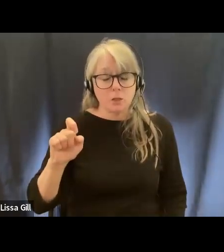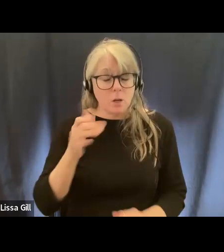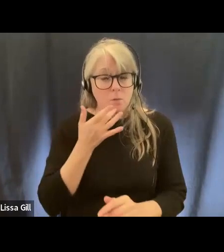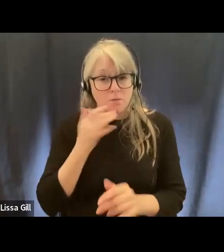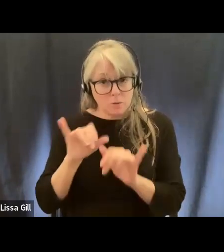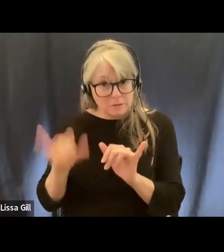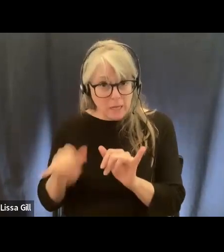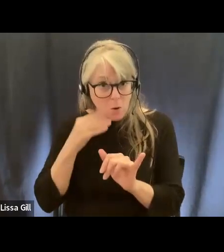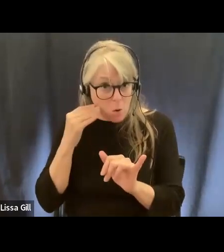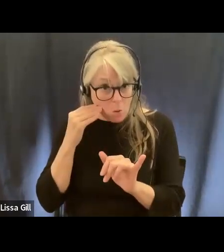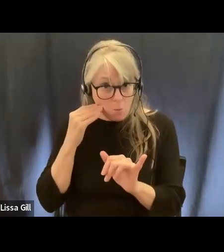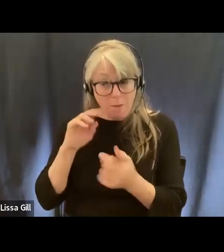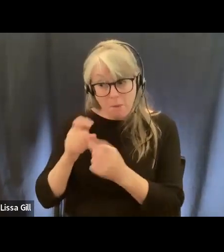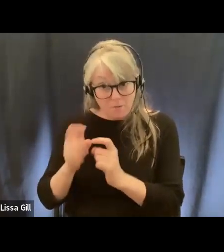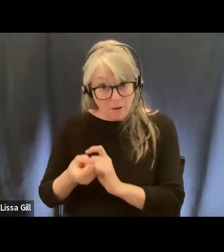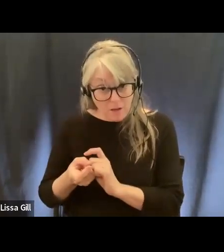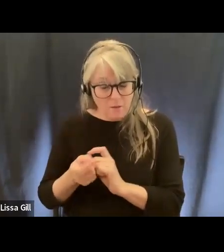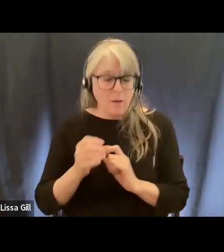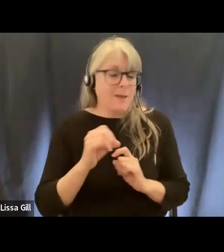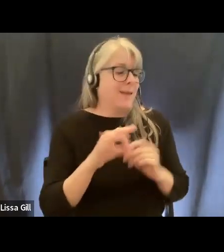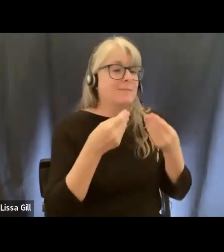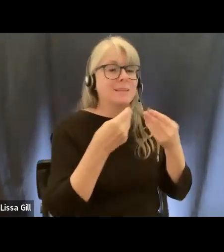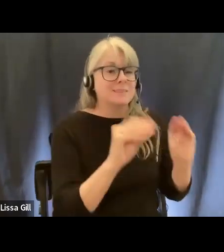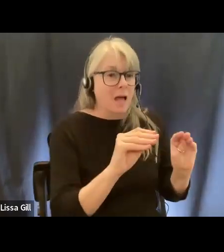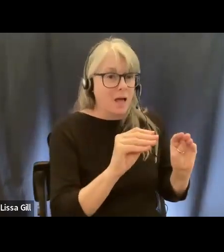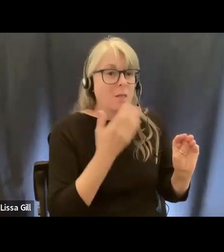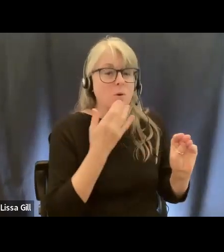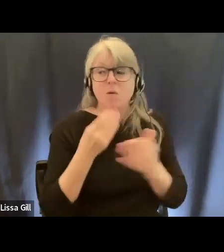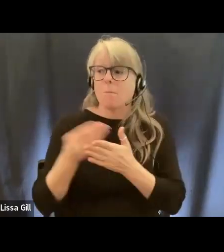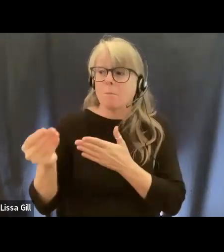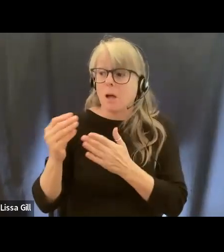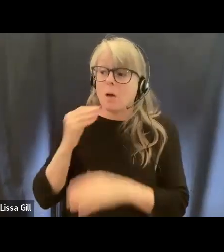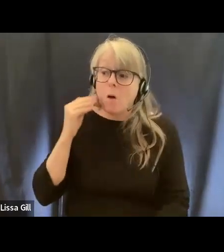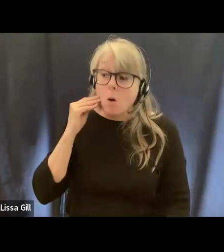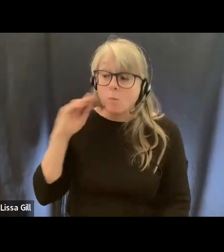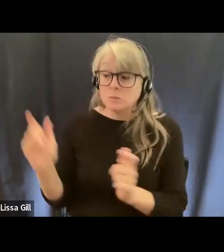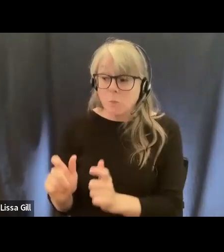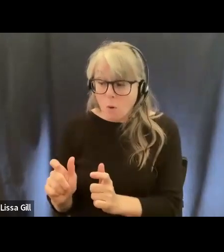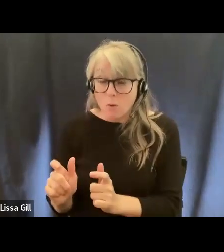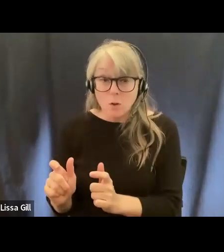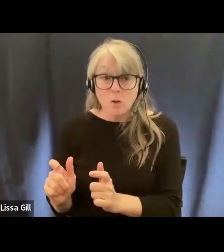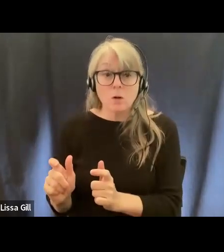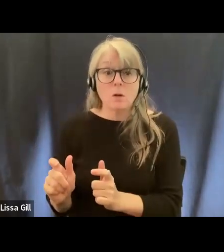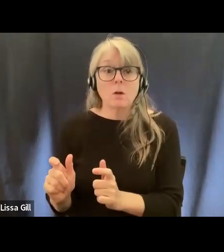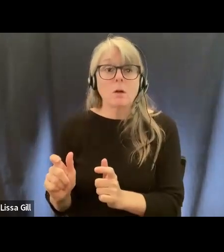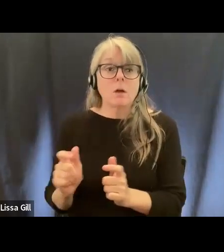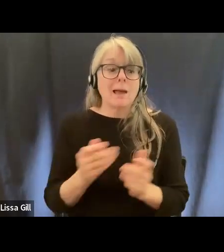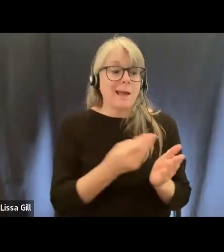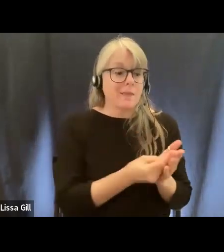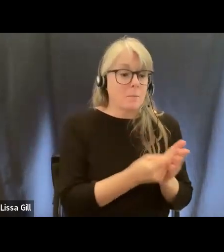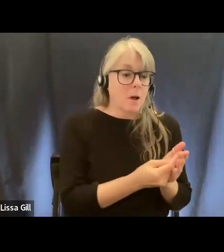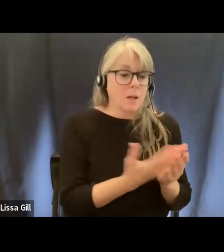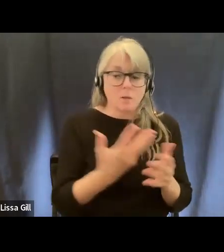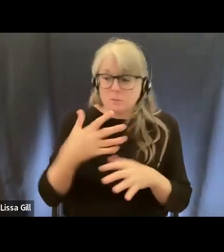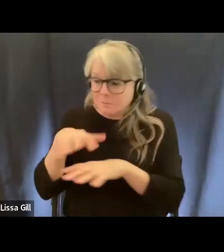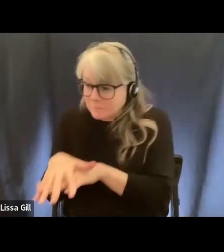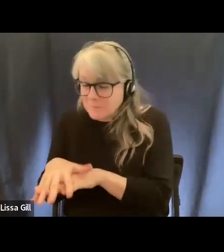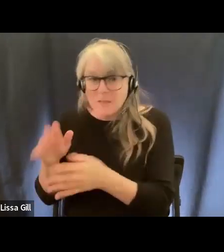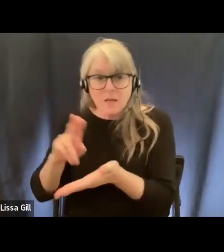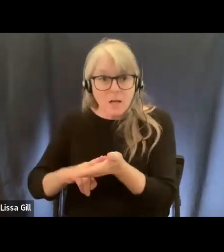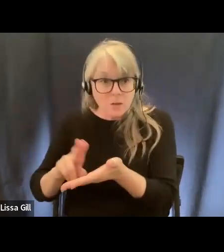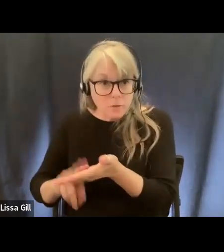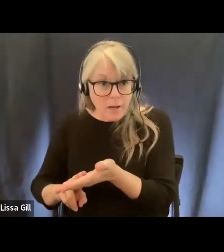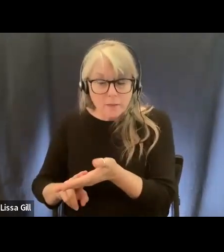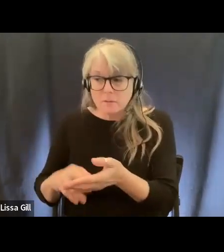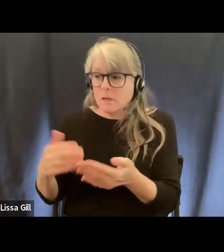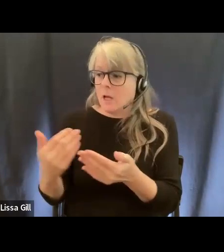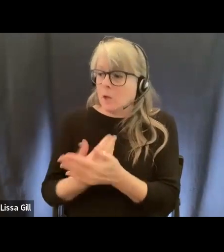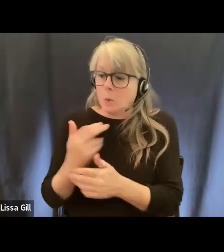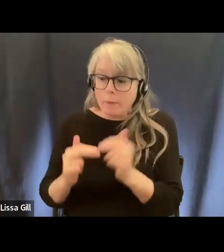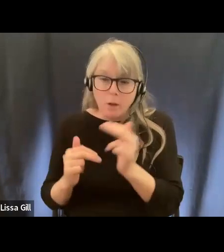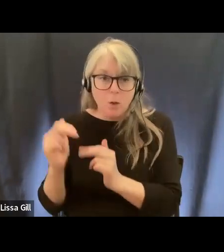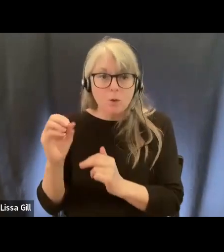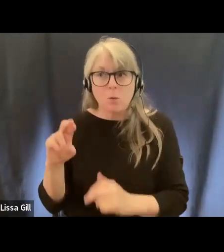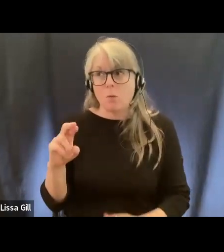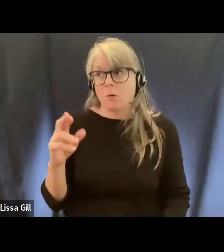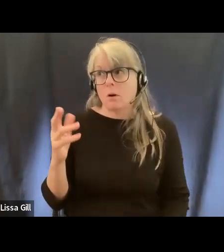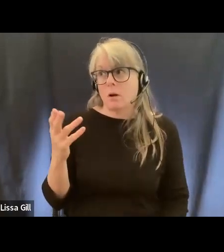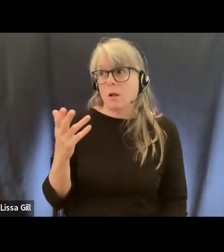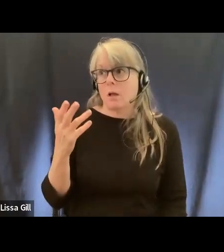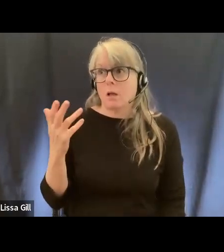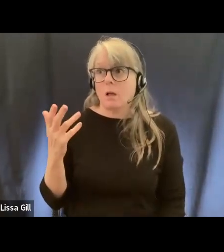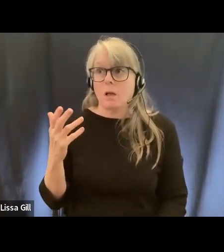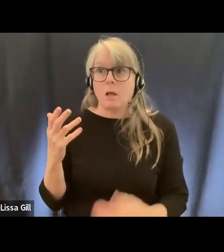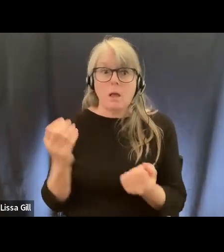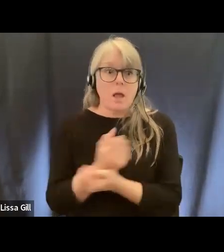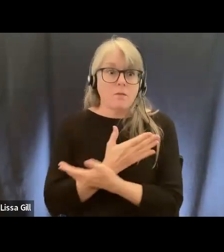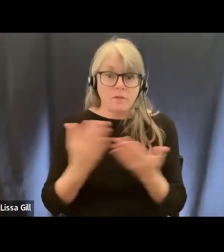Or if they're selling and they're wanting to purchase a home that's, you know, smaller and taking those proceeds and working that into our contract, whether it's a new build or, getting all of those things done prior.